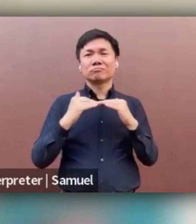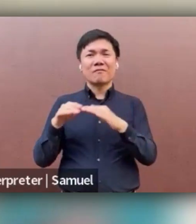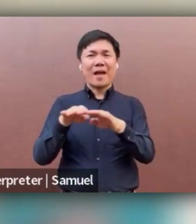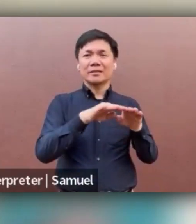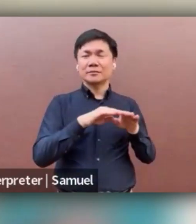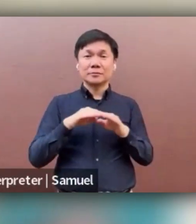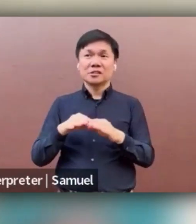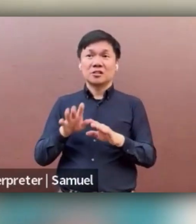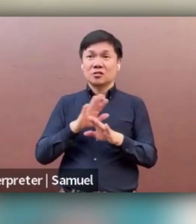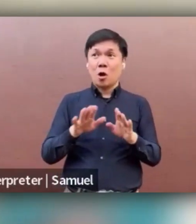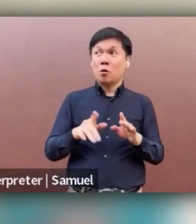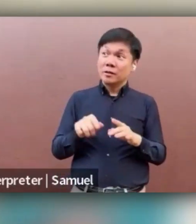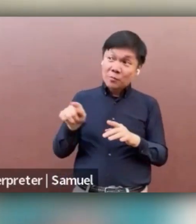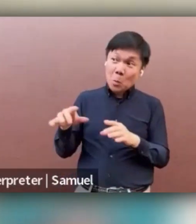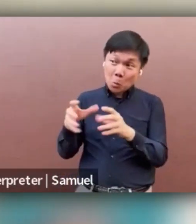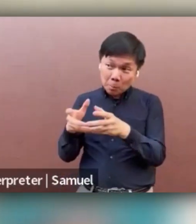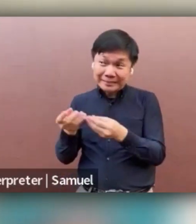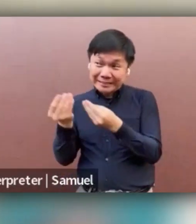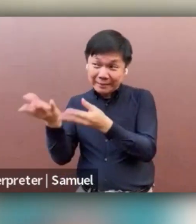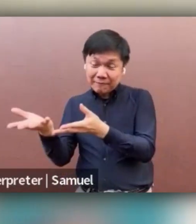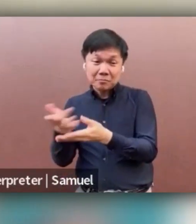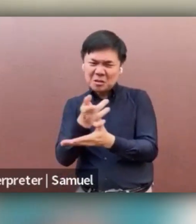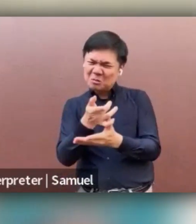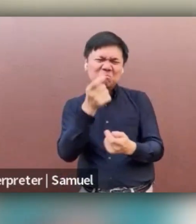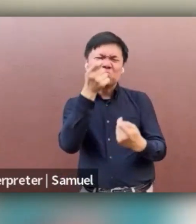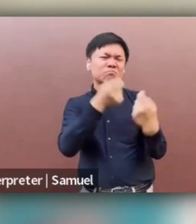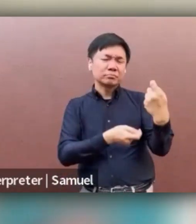to everyone. And not just... only to certain people.